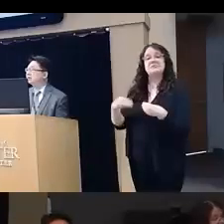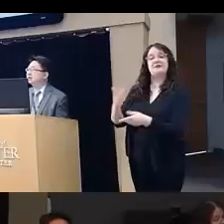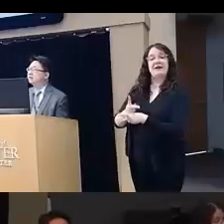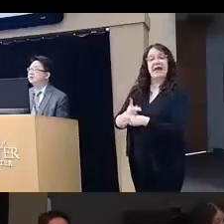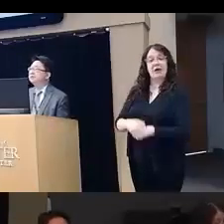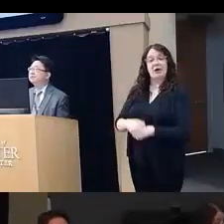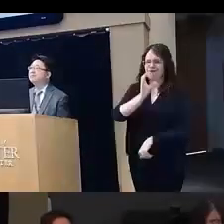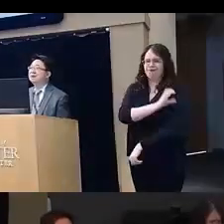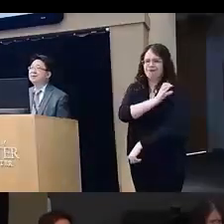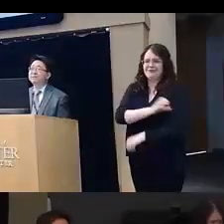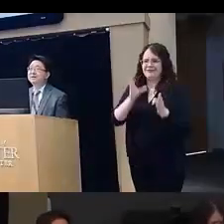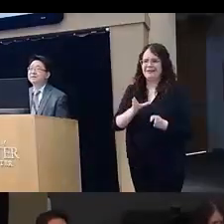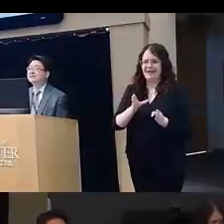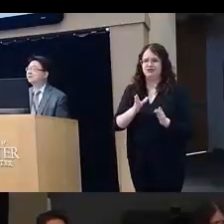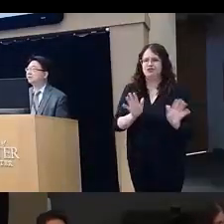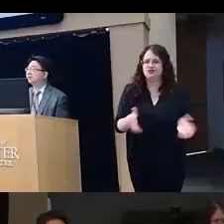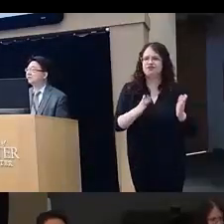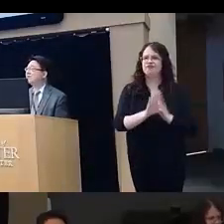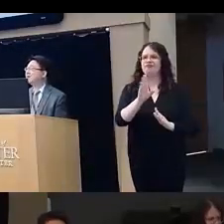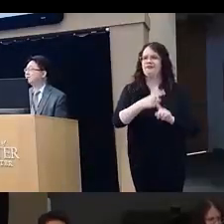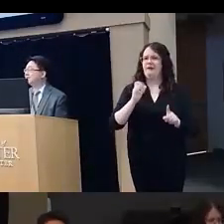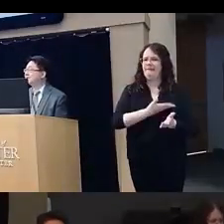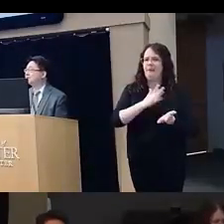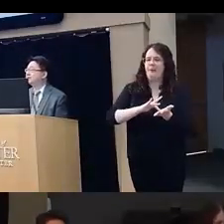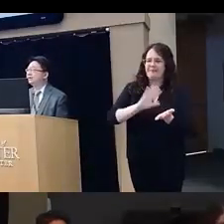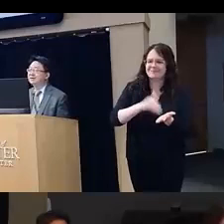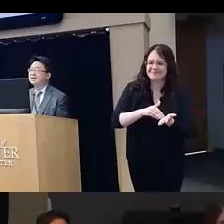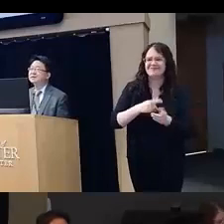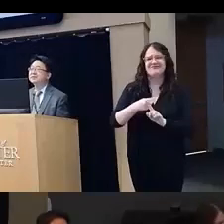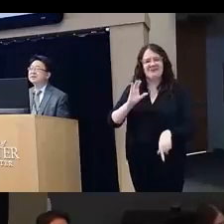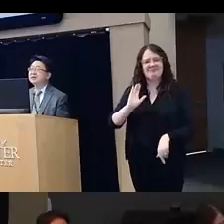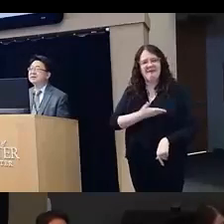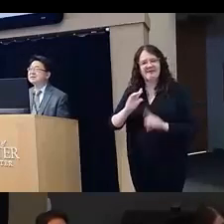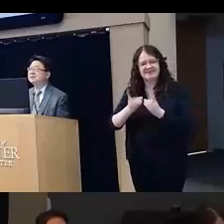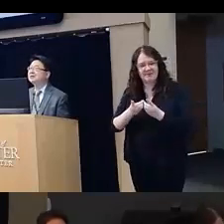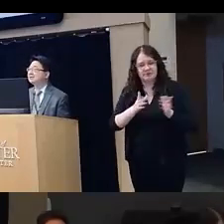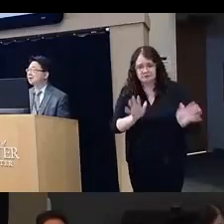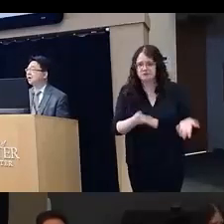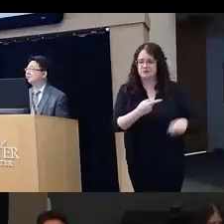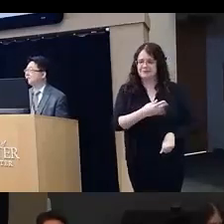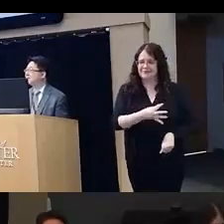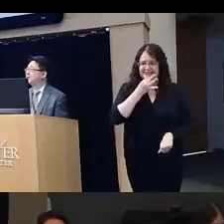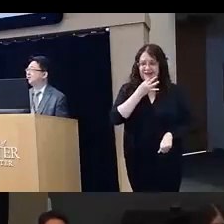it from our Medical Center from our department so that they can serve the larger population